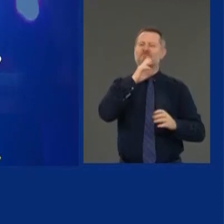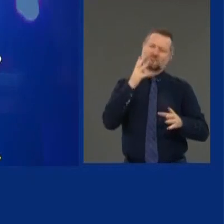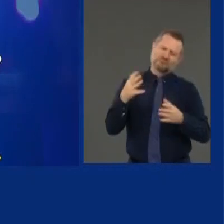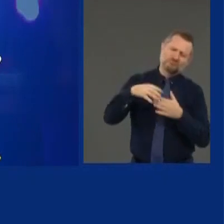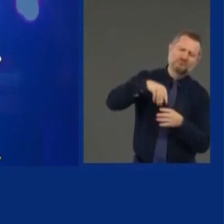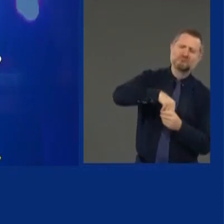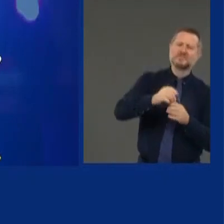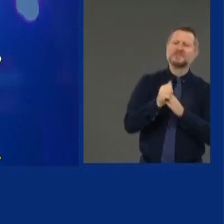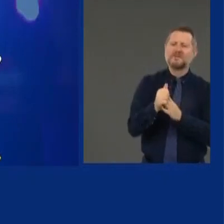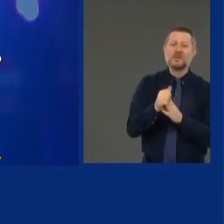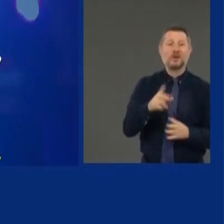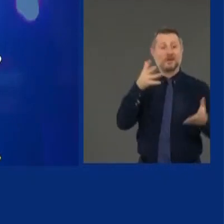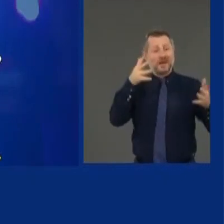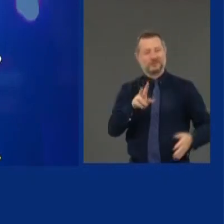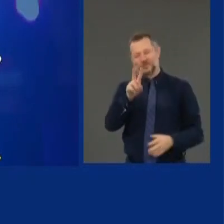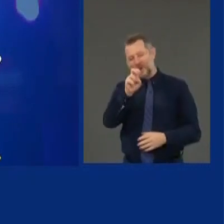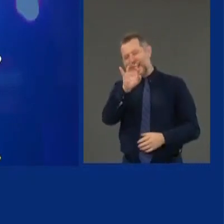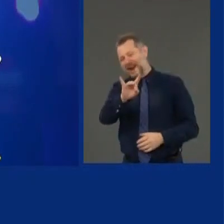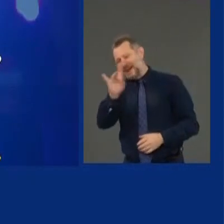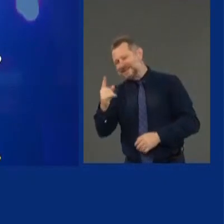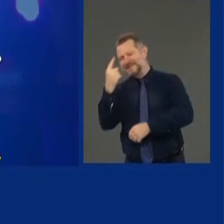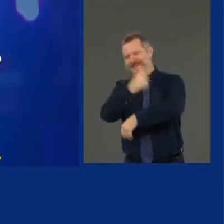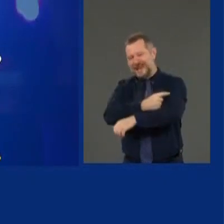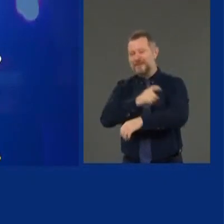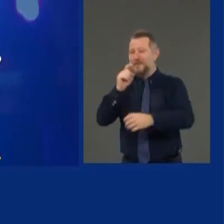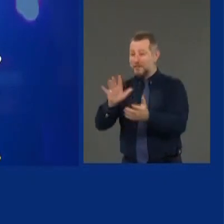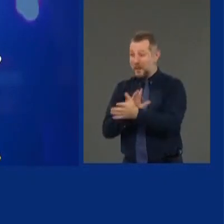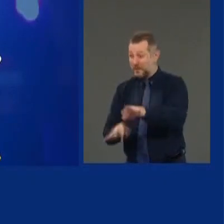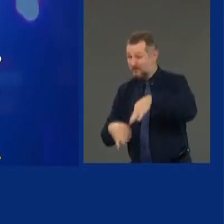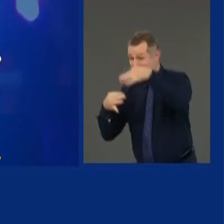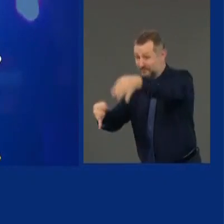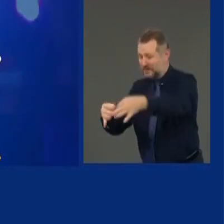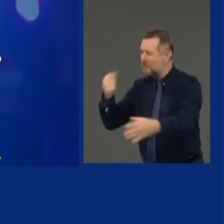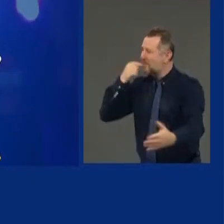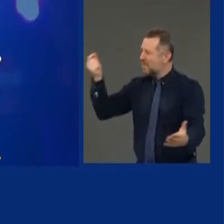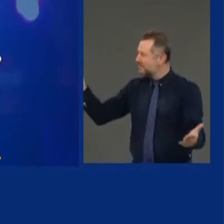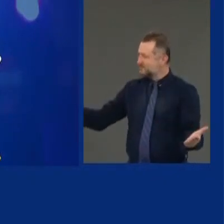PUBLIC SAFETY STAND UP AND LEAD.